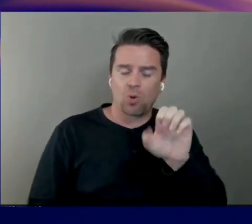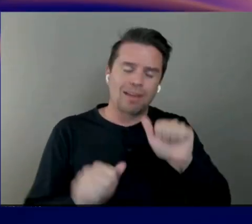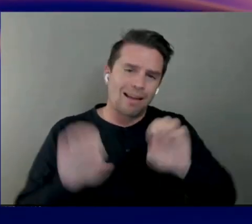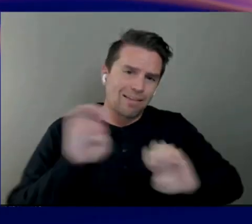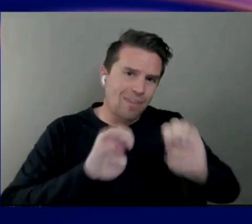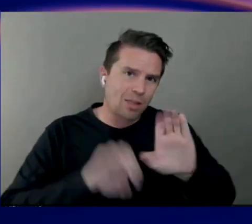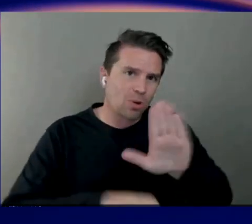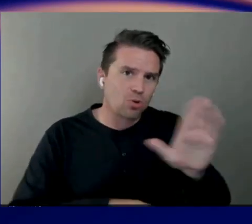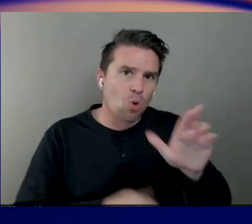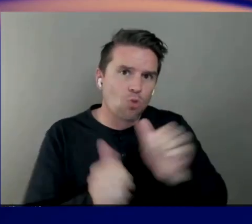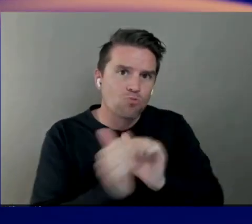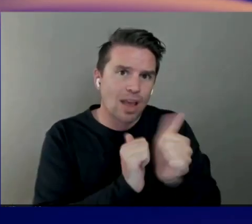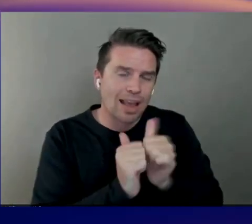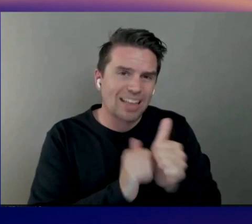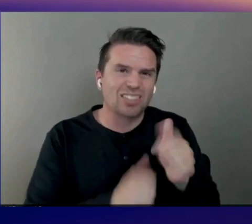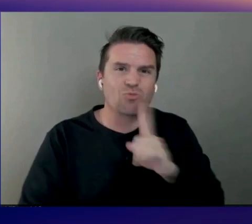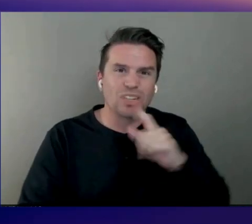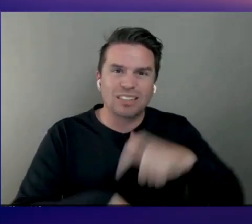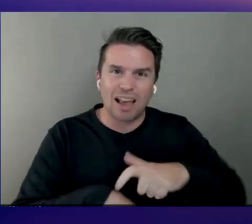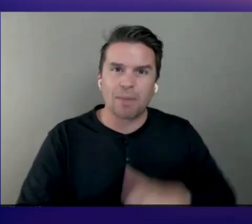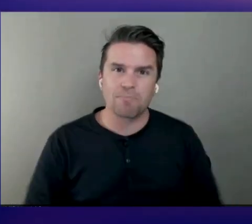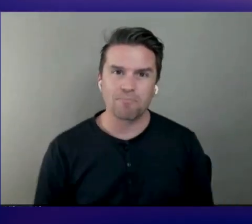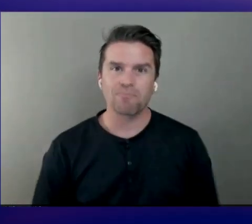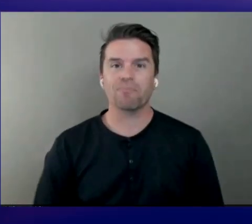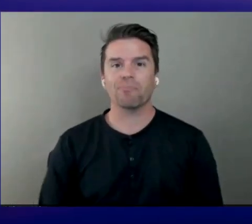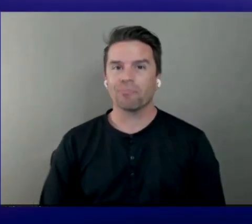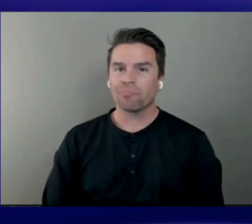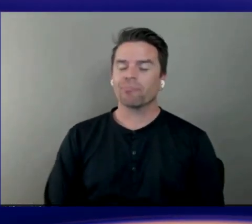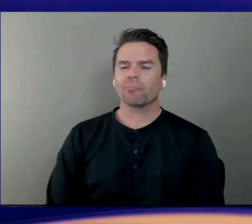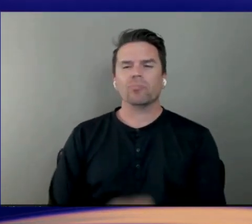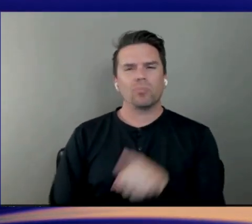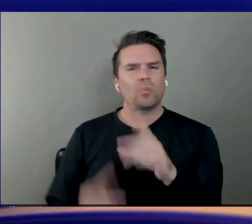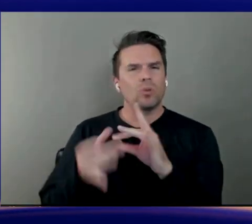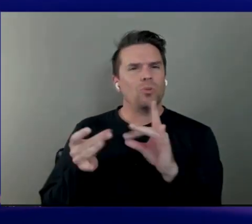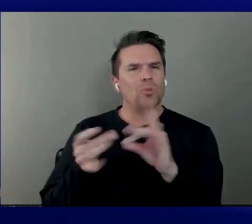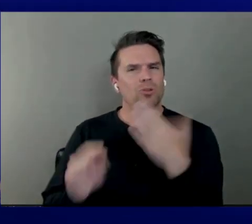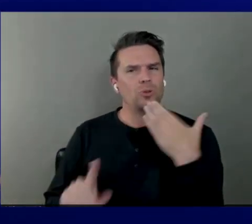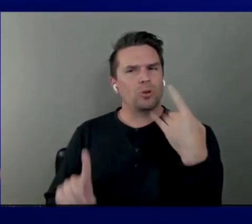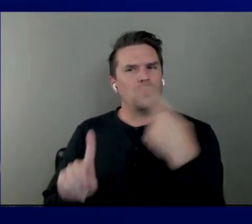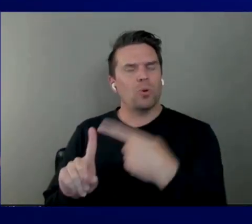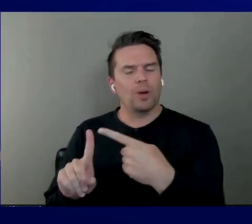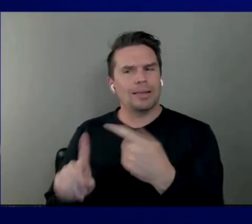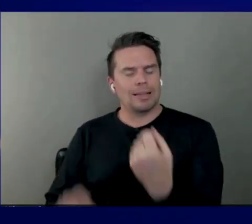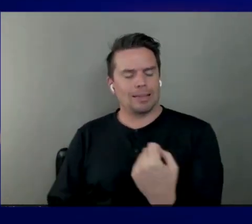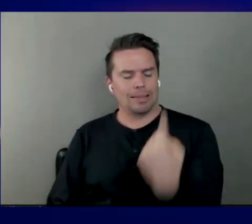I think you raised a very good point. You know, last year in AWS Community Day in India,